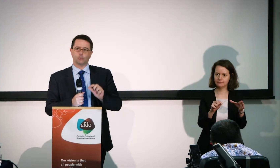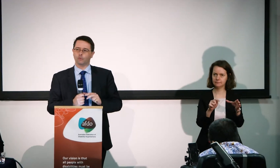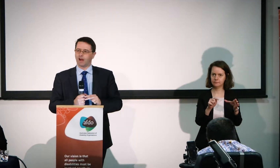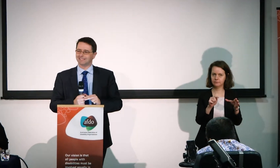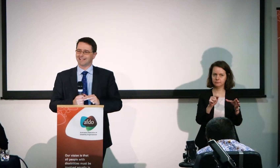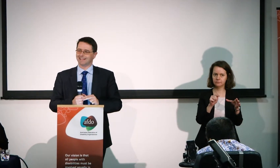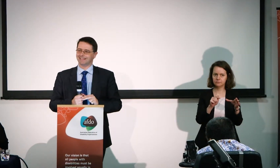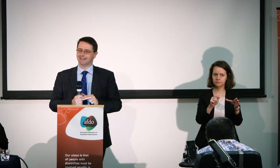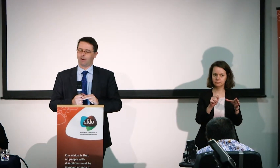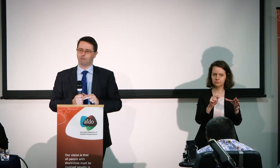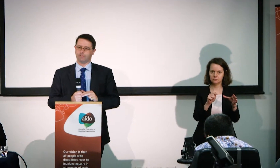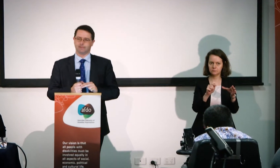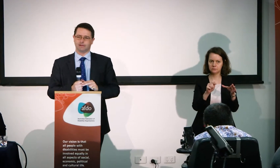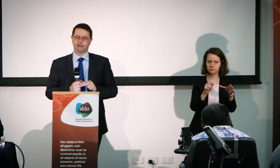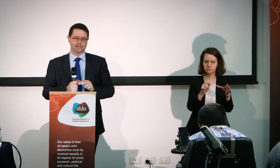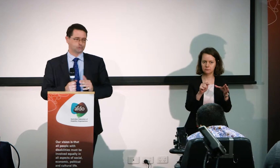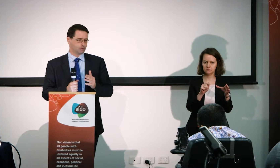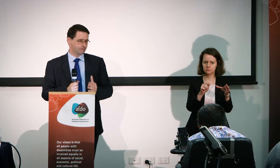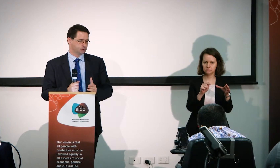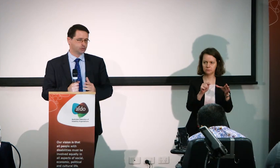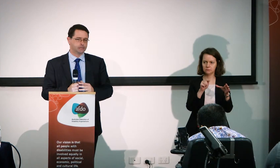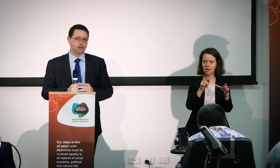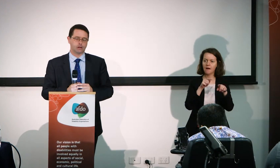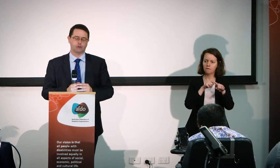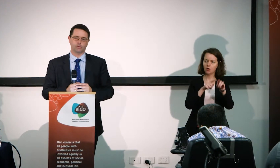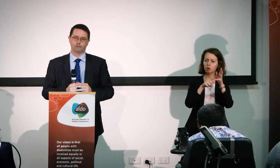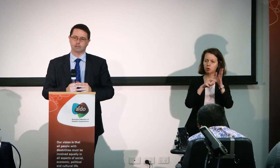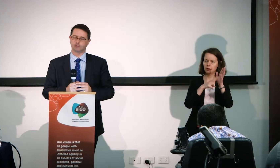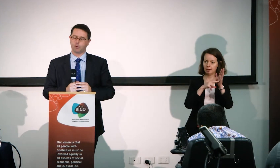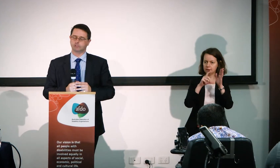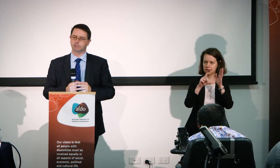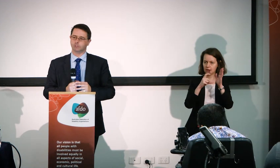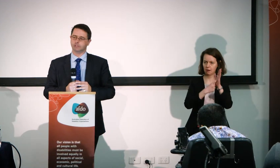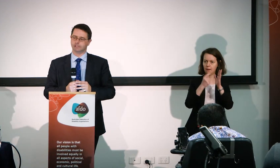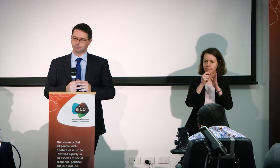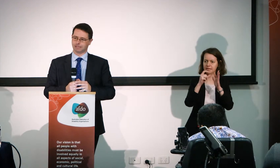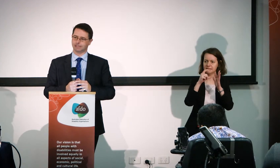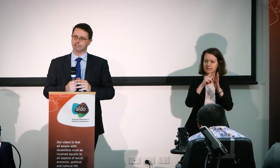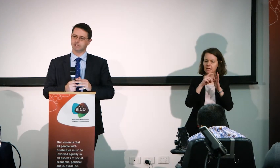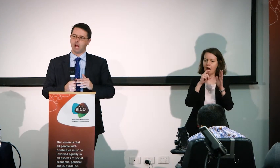article 19 of the international convention on the rights of persons with disability